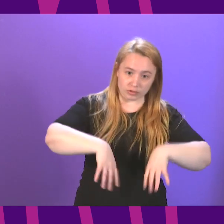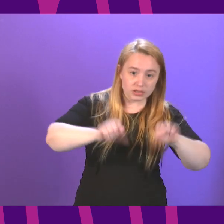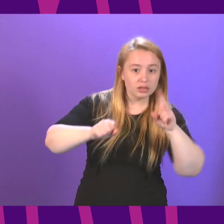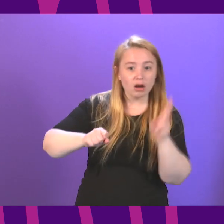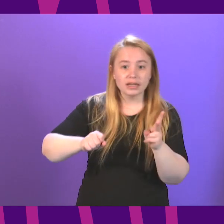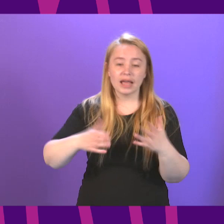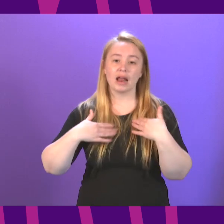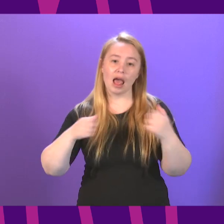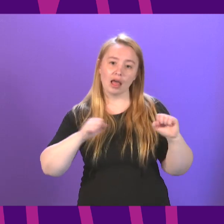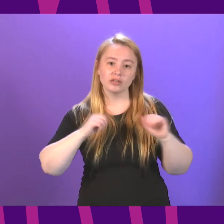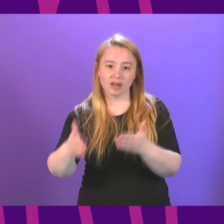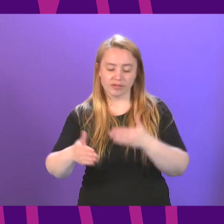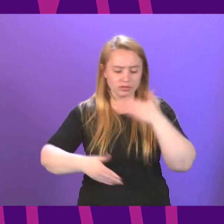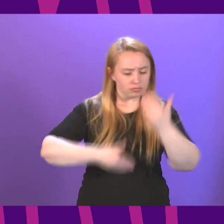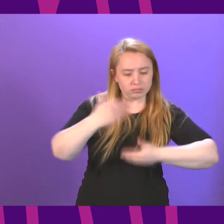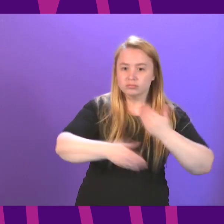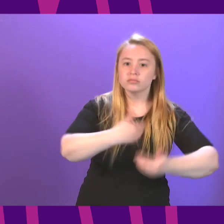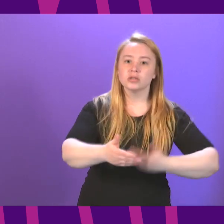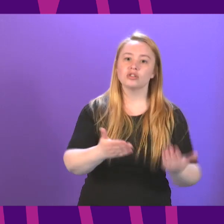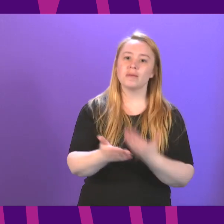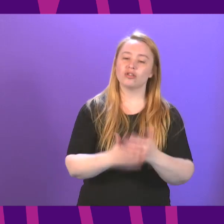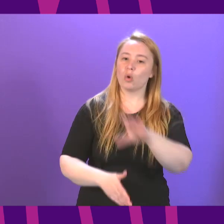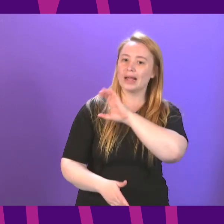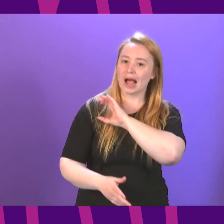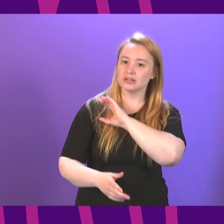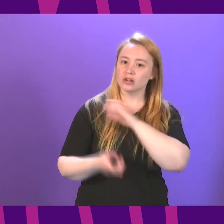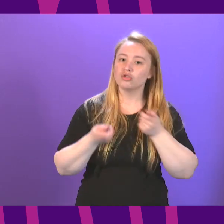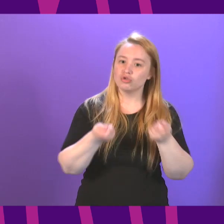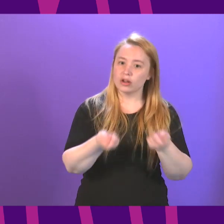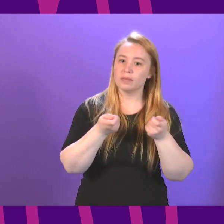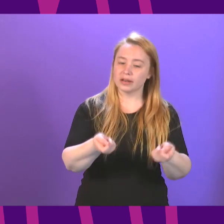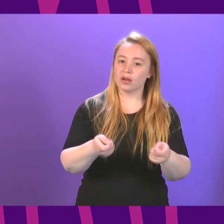is about making sure that any cancer treatments and care that have been delayed—most cancer